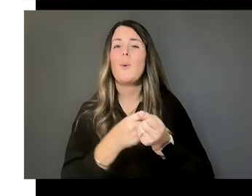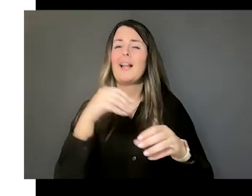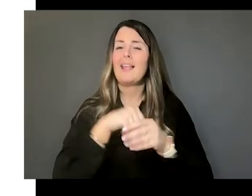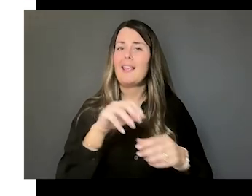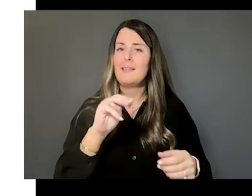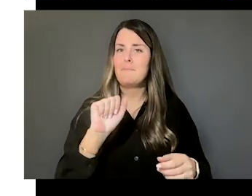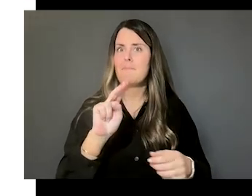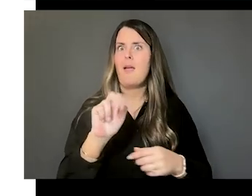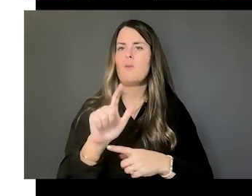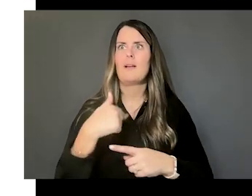I need to keep doing this.